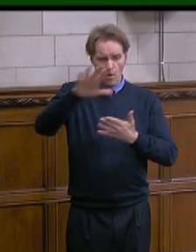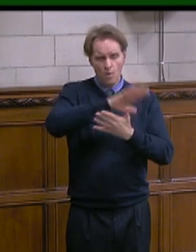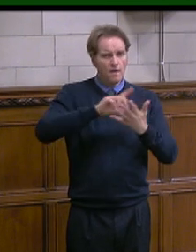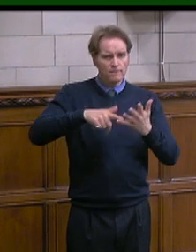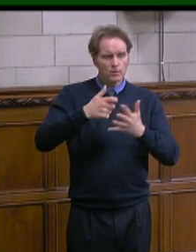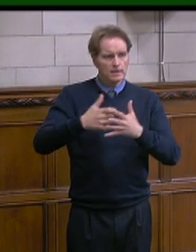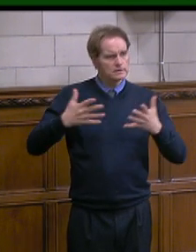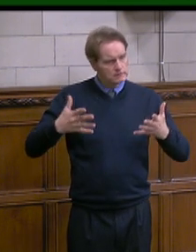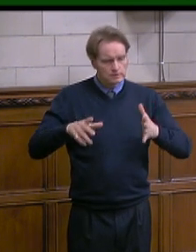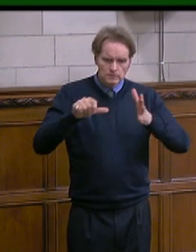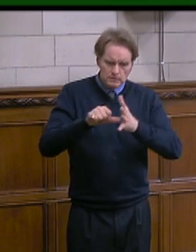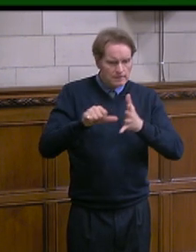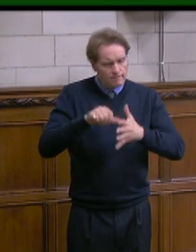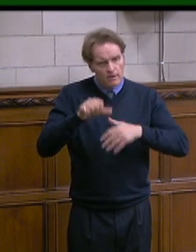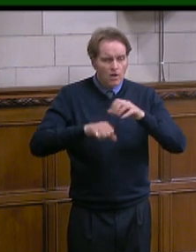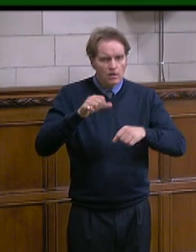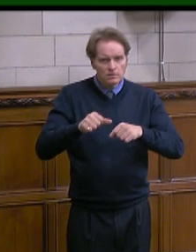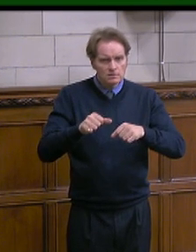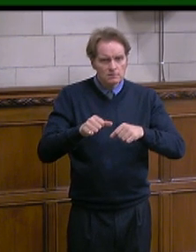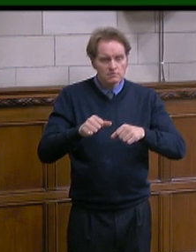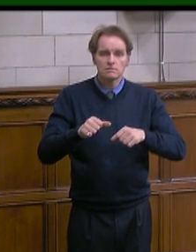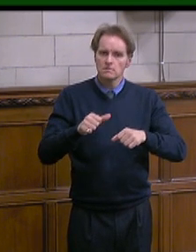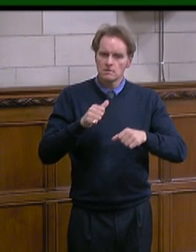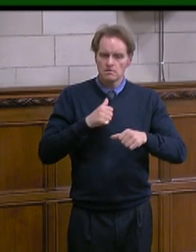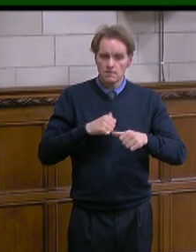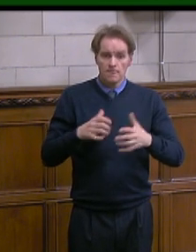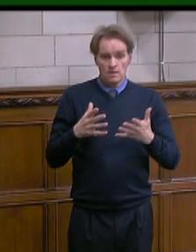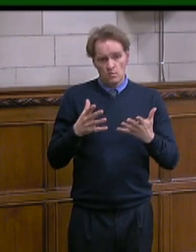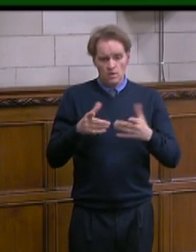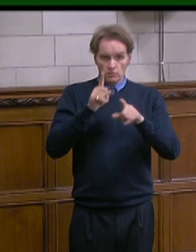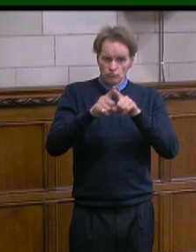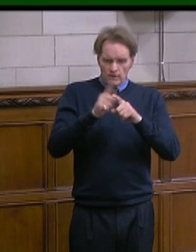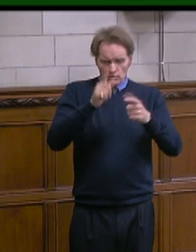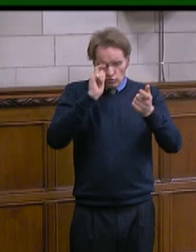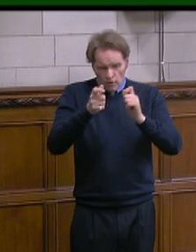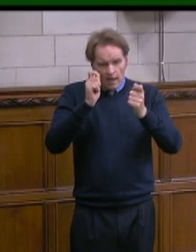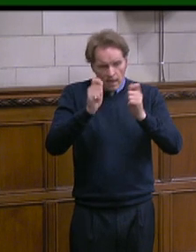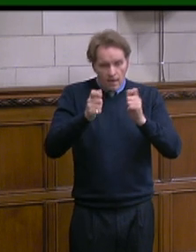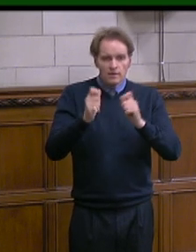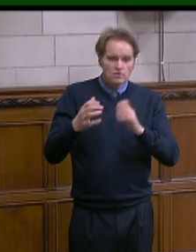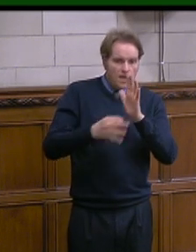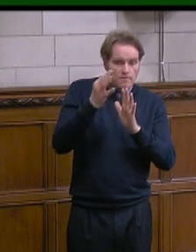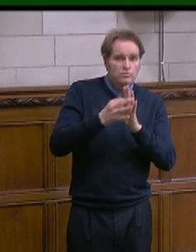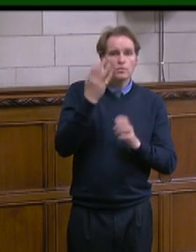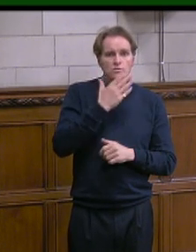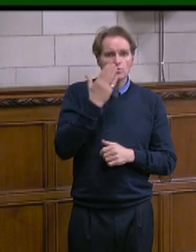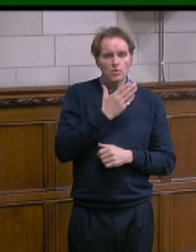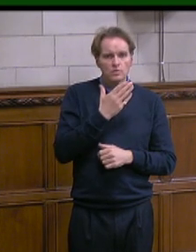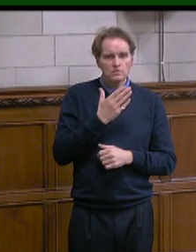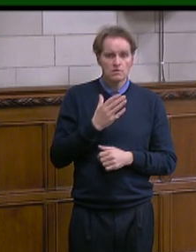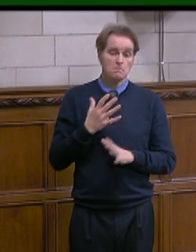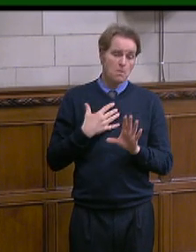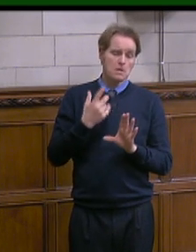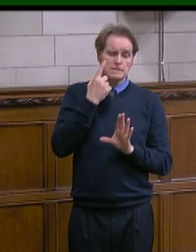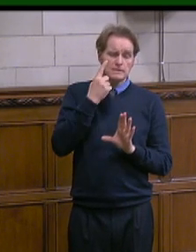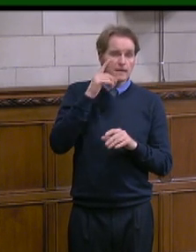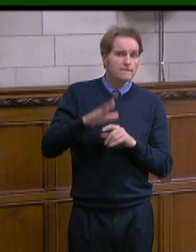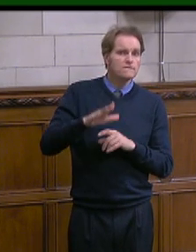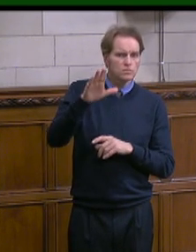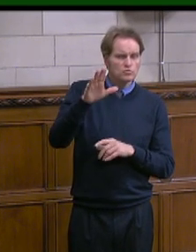put on the record in an open and transparent way where we are on the issue of new GCSEs